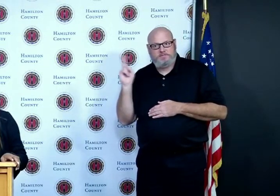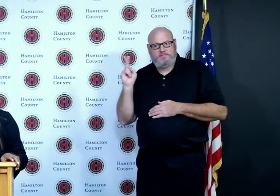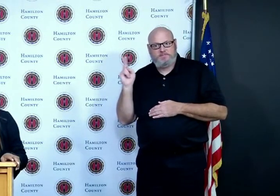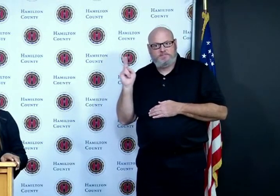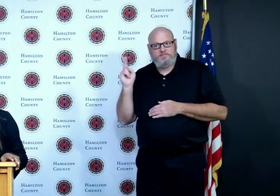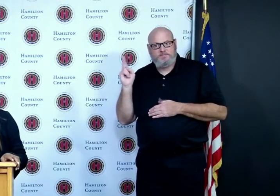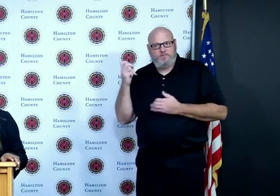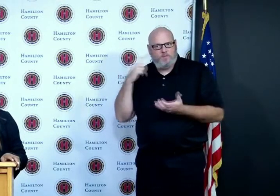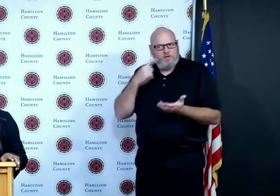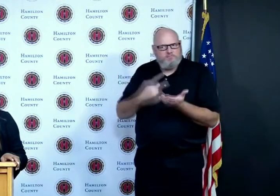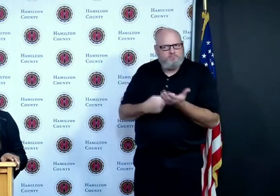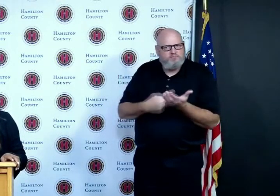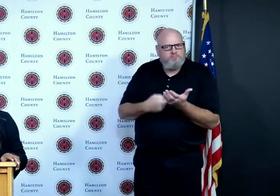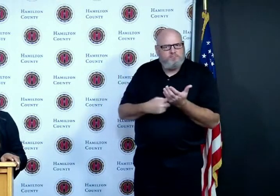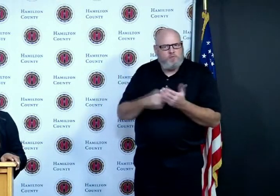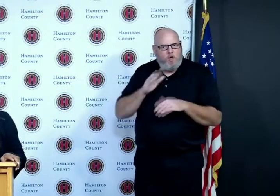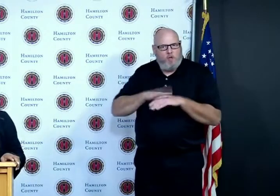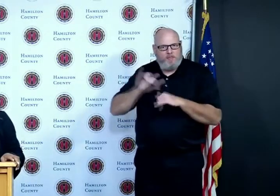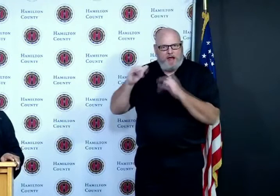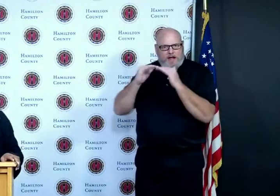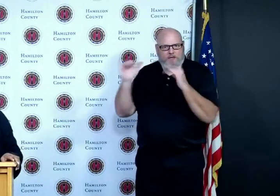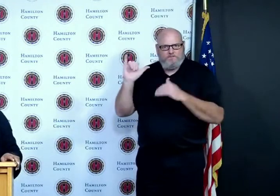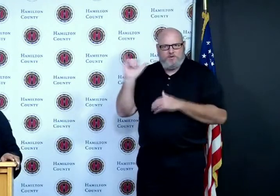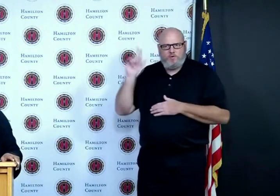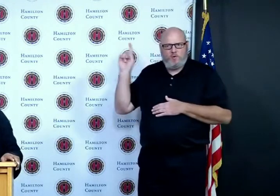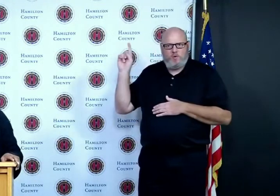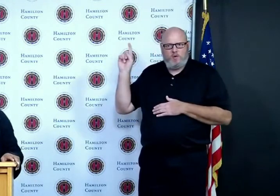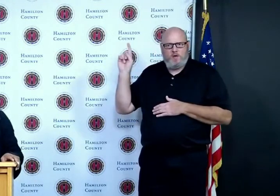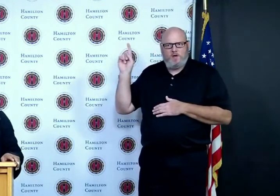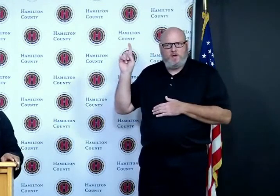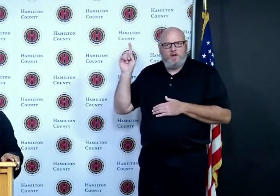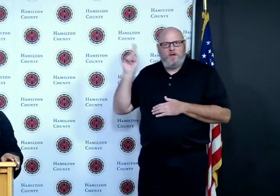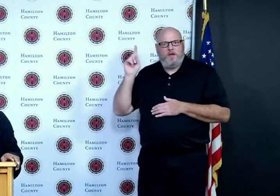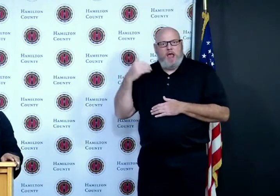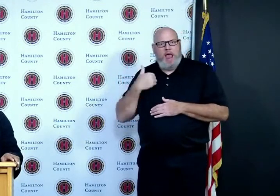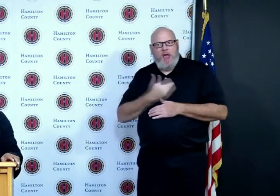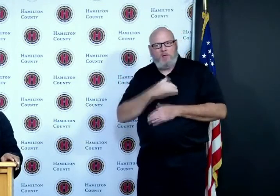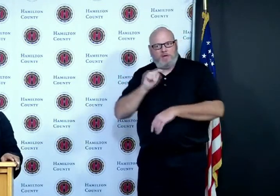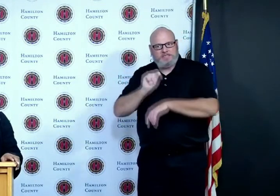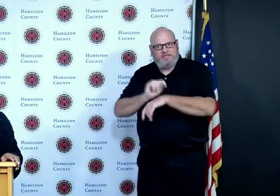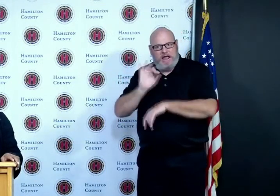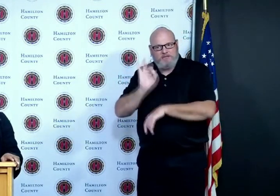so by us having the Hamilton County Covid-19 Economic Recovery Relief Task Force in